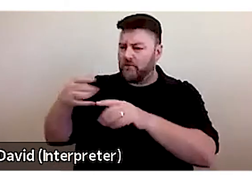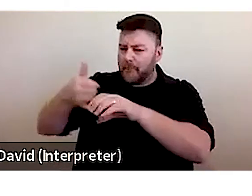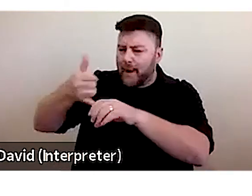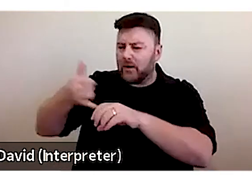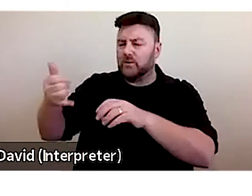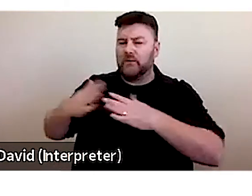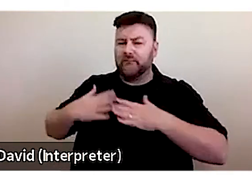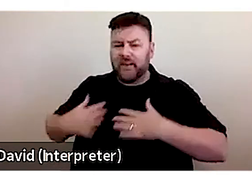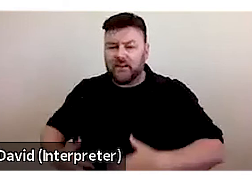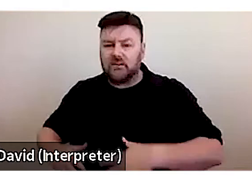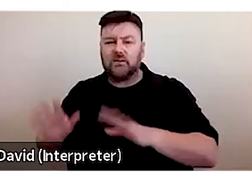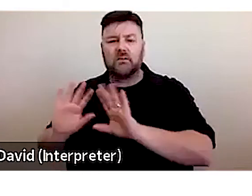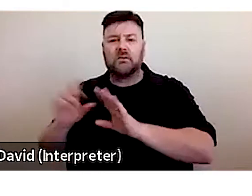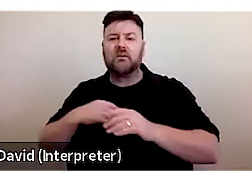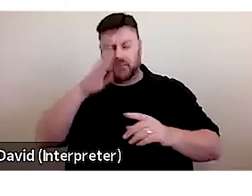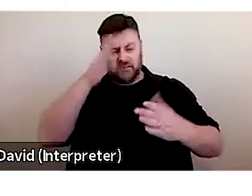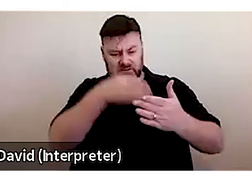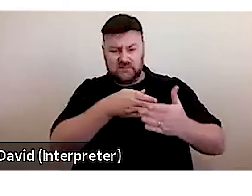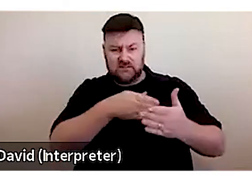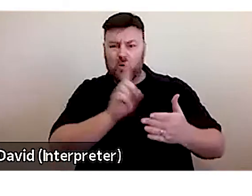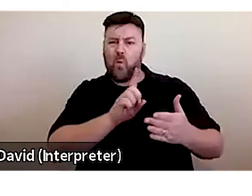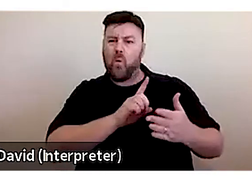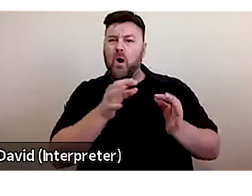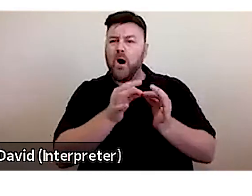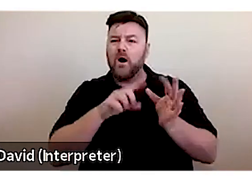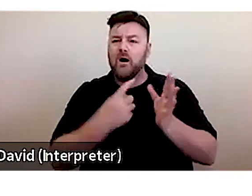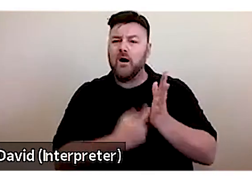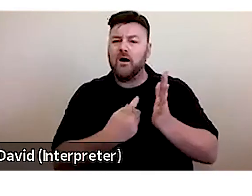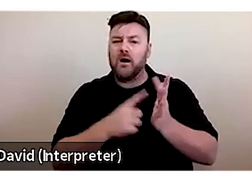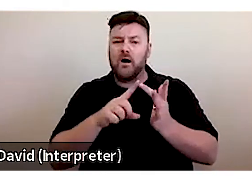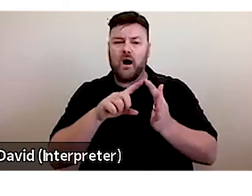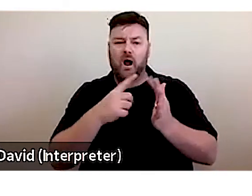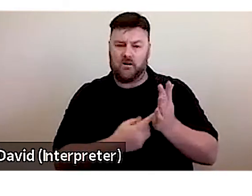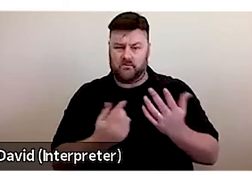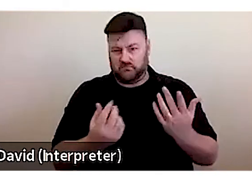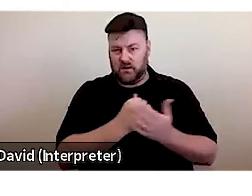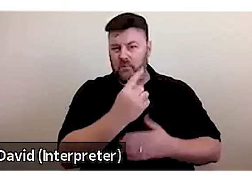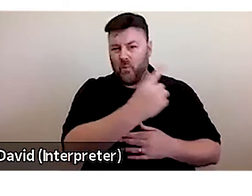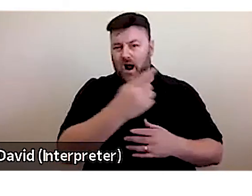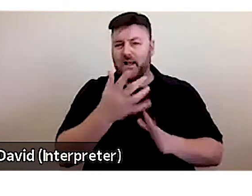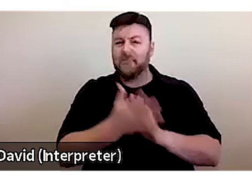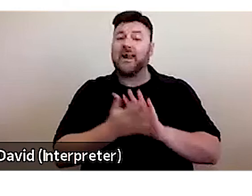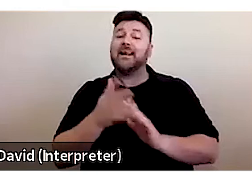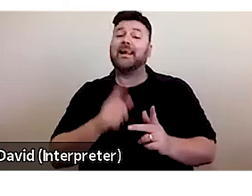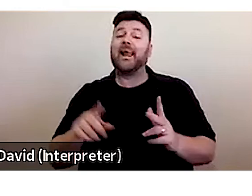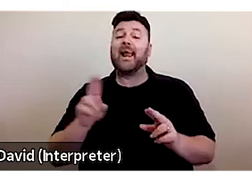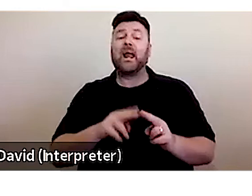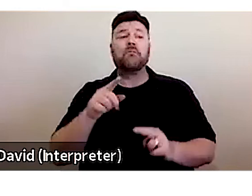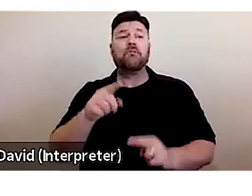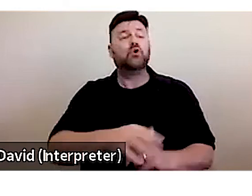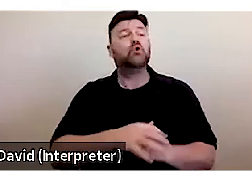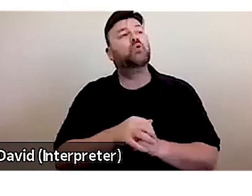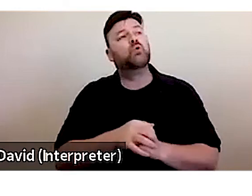This is if you are doing a callout, think of what the barrier might